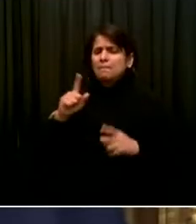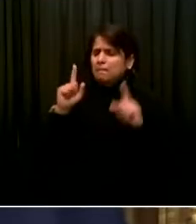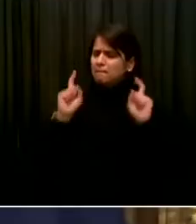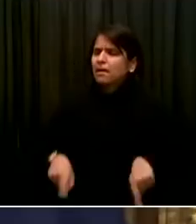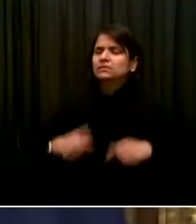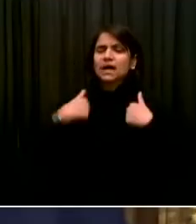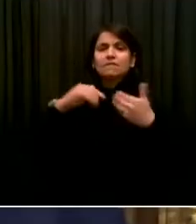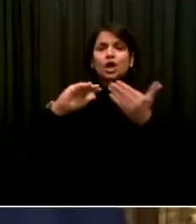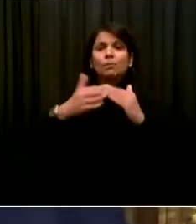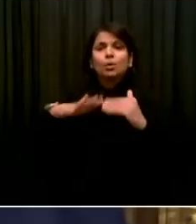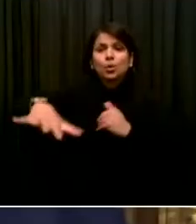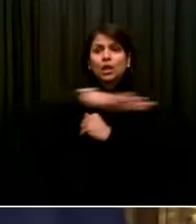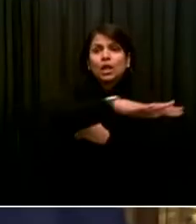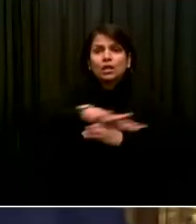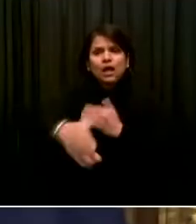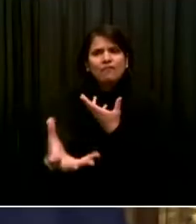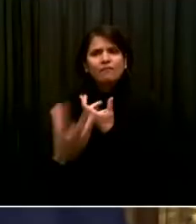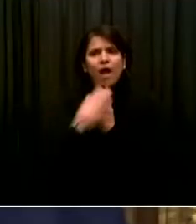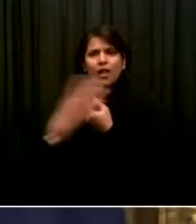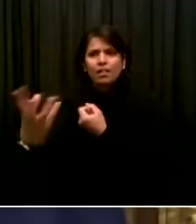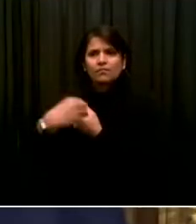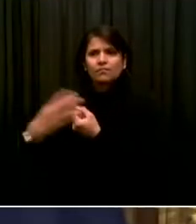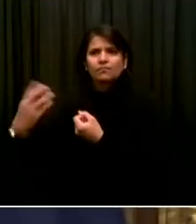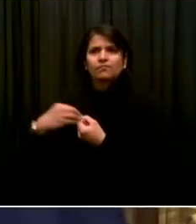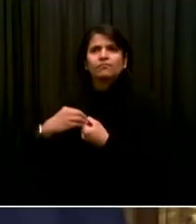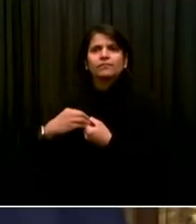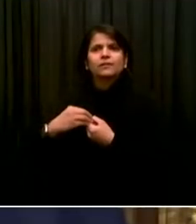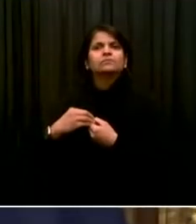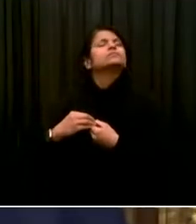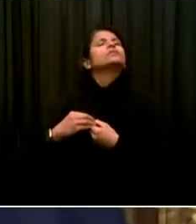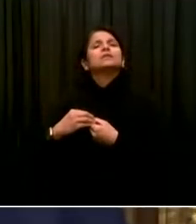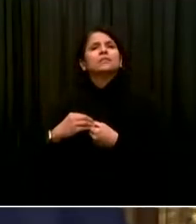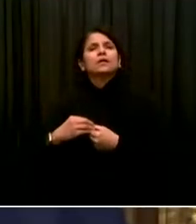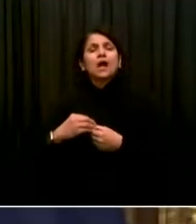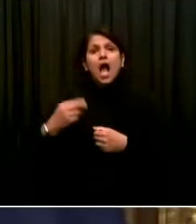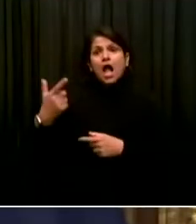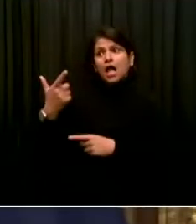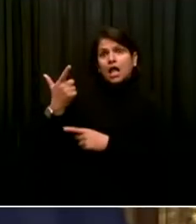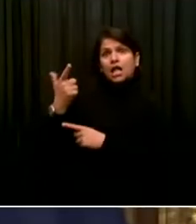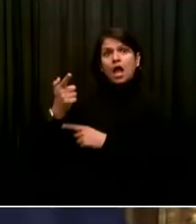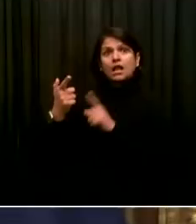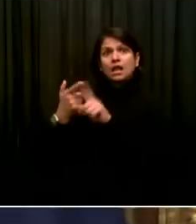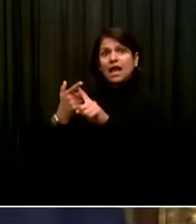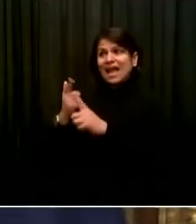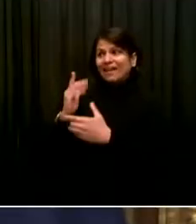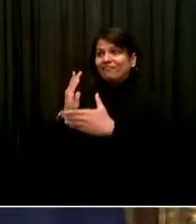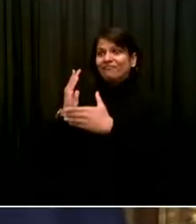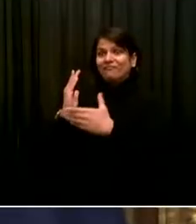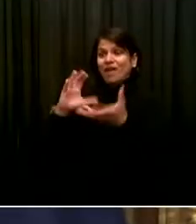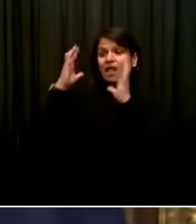HEARD ME SAY MANY TIMES THT A ANY EFFECTIV E PLAN TO REDUCE